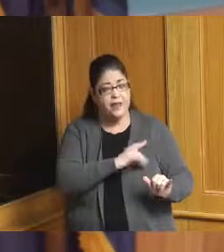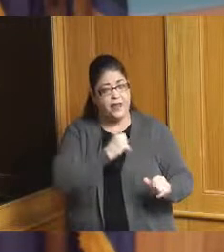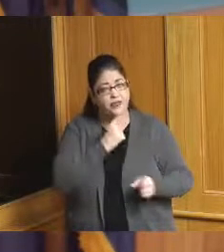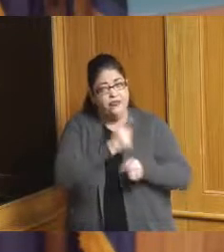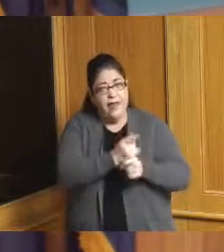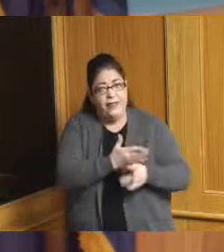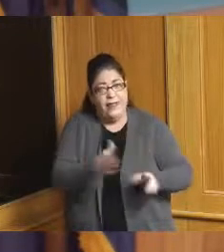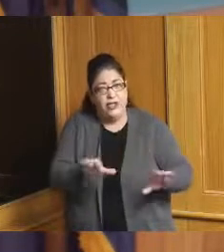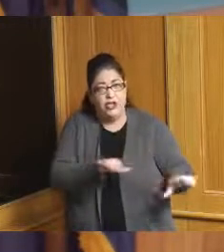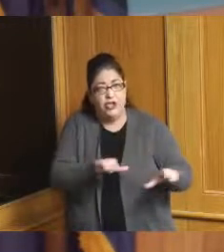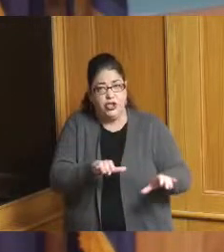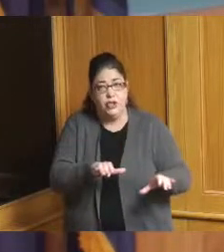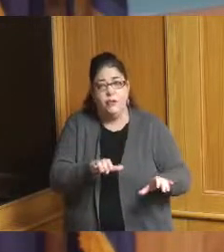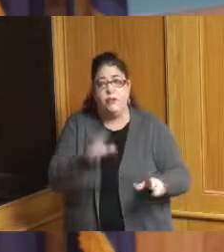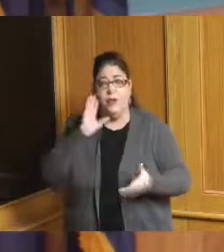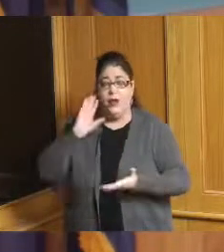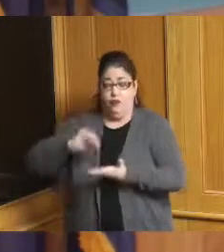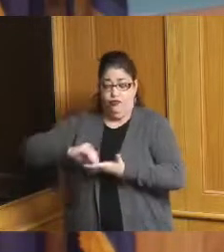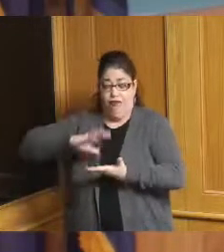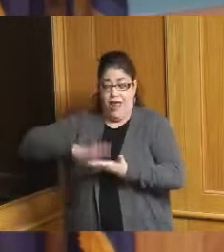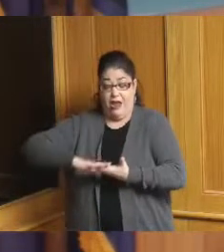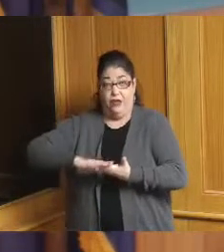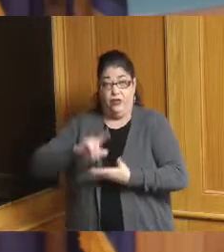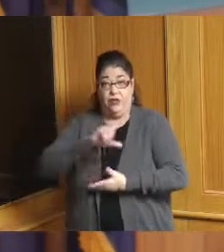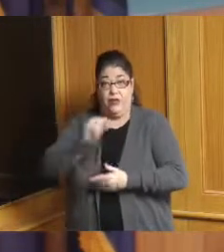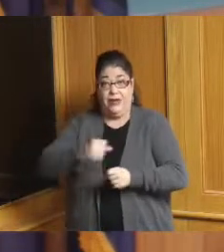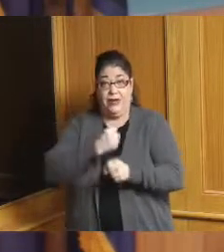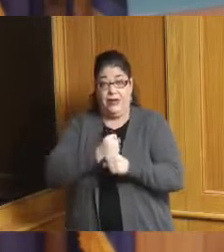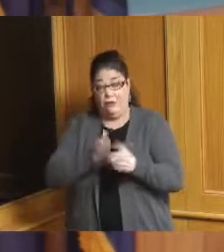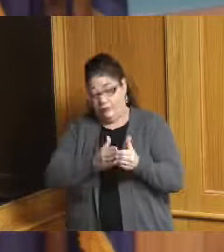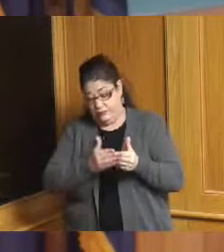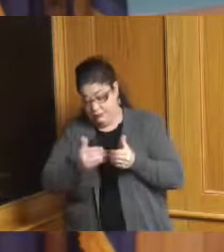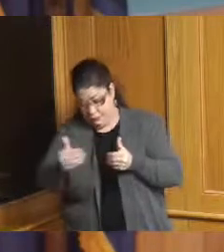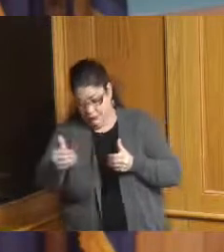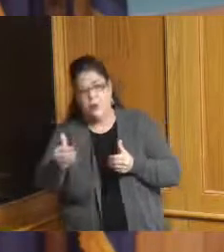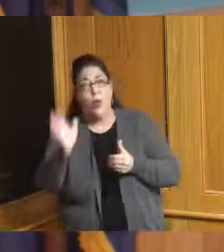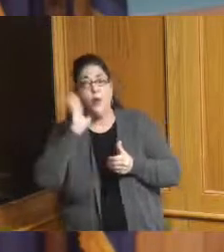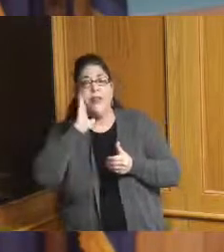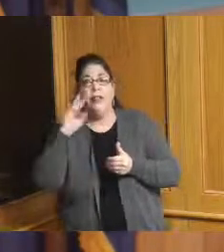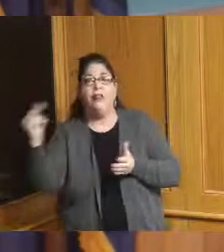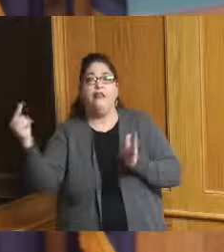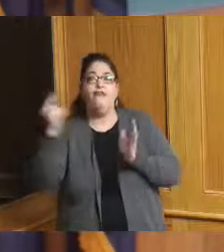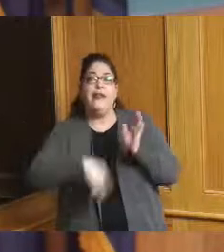because there will be records 20 years from now on what was done as it relates to the states of